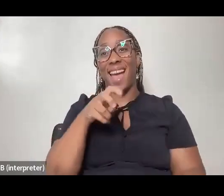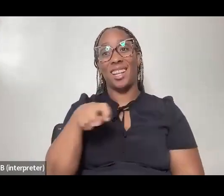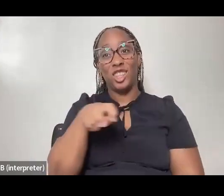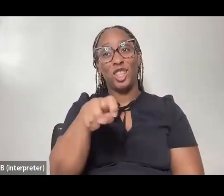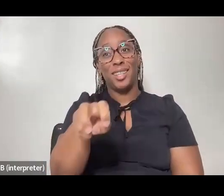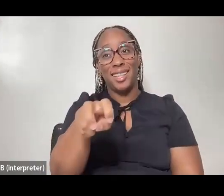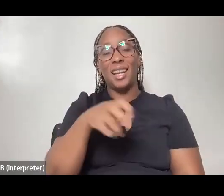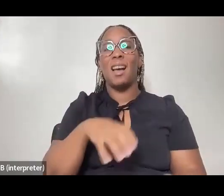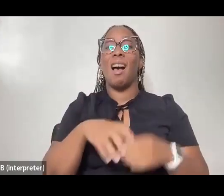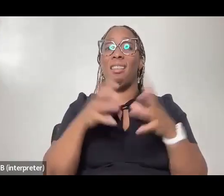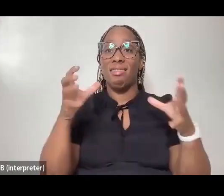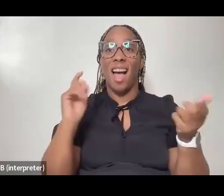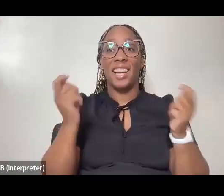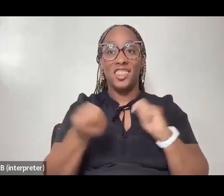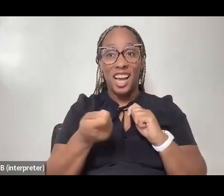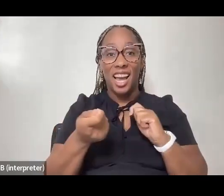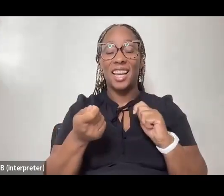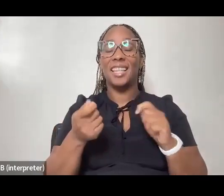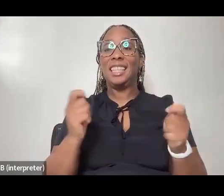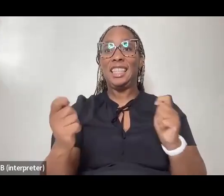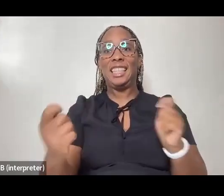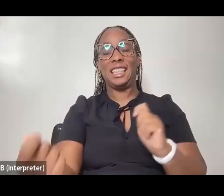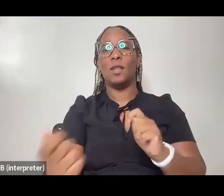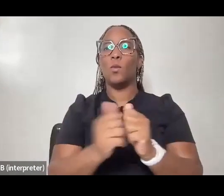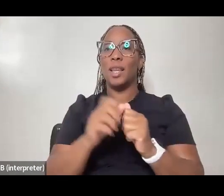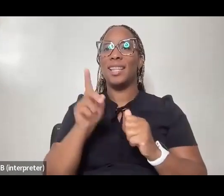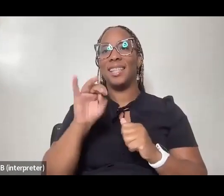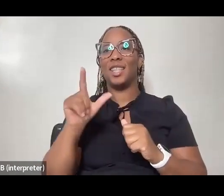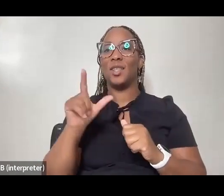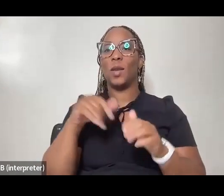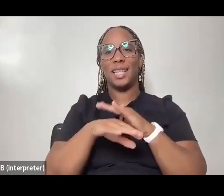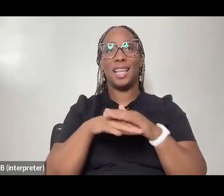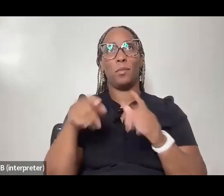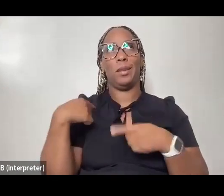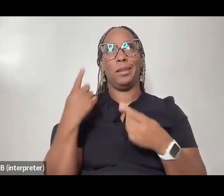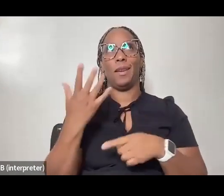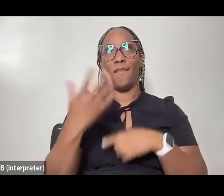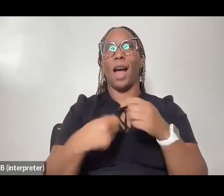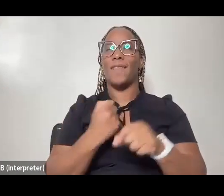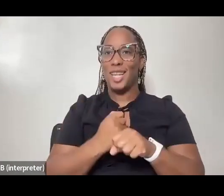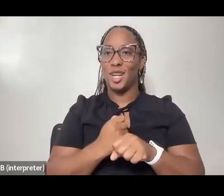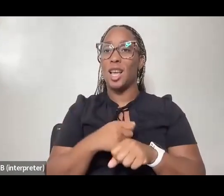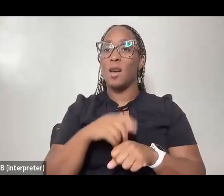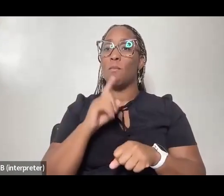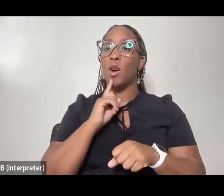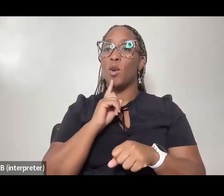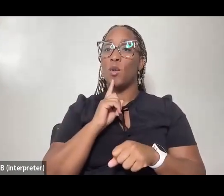A lot has changed and shifted between visual accessibility in the past five years. But what really seems to against